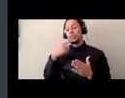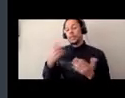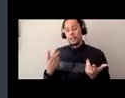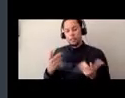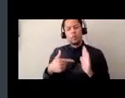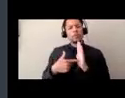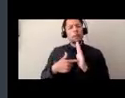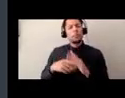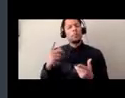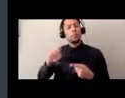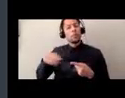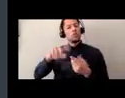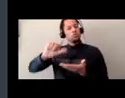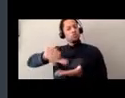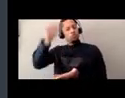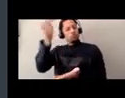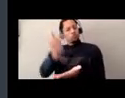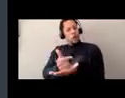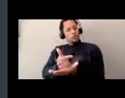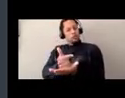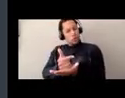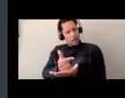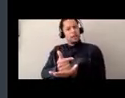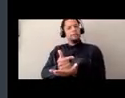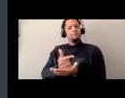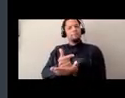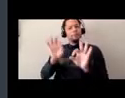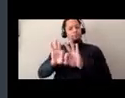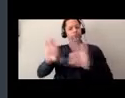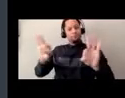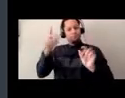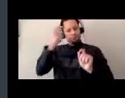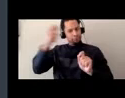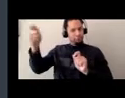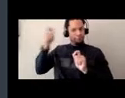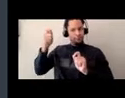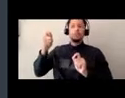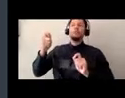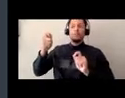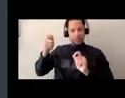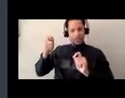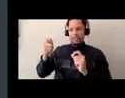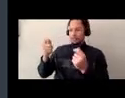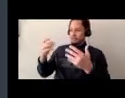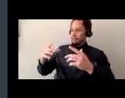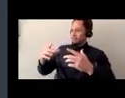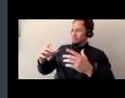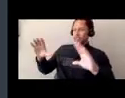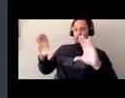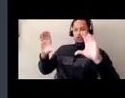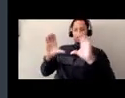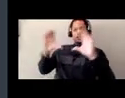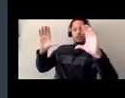You're able to get a degree or a certificate. We want that outcome for everyone.